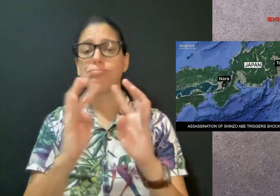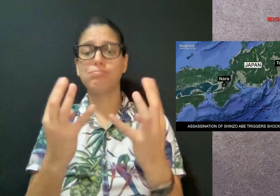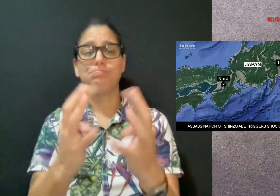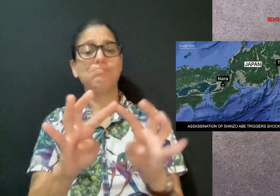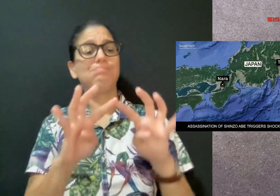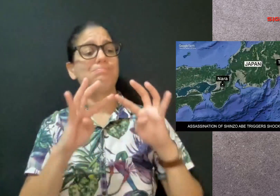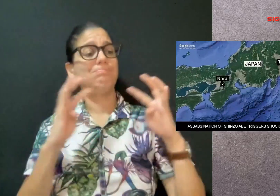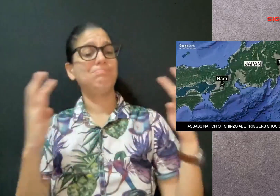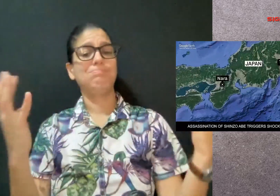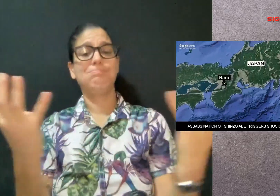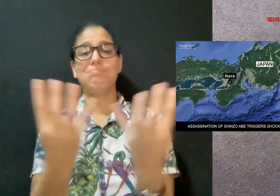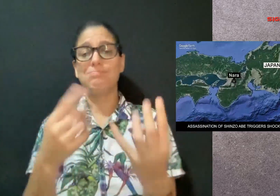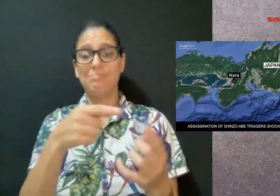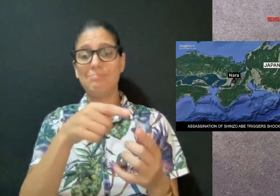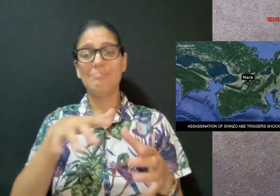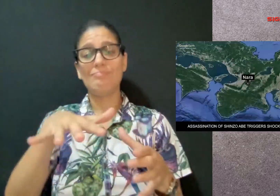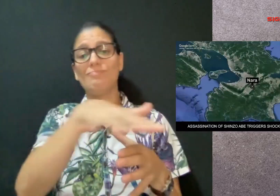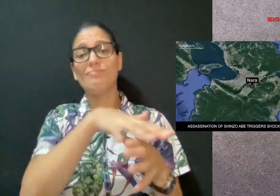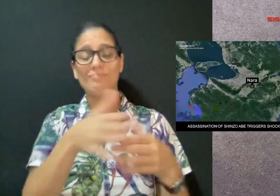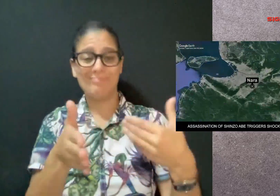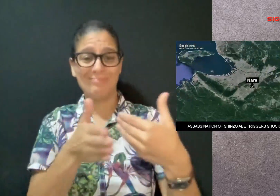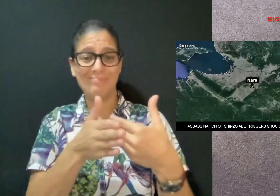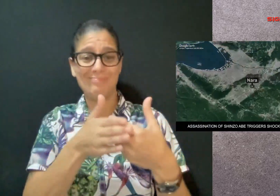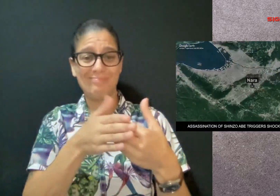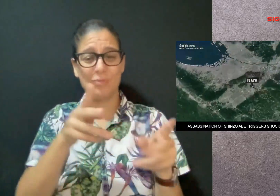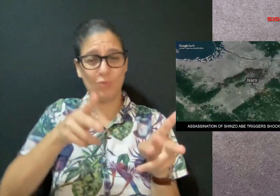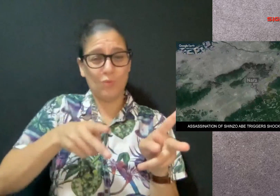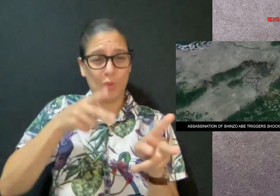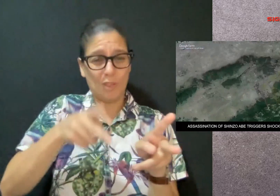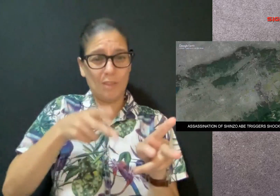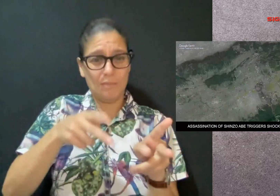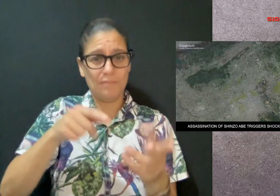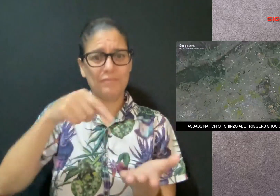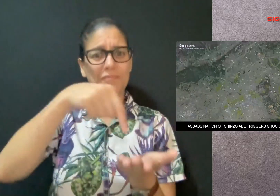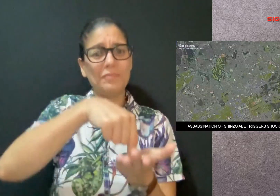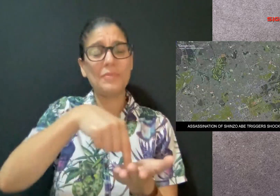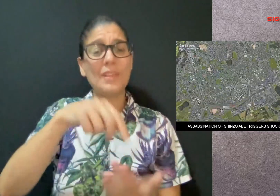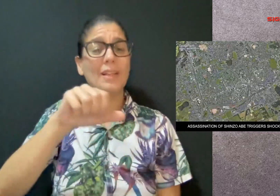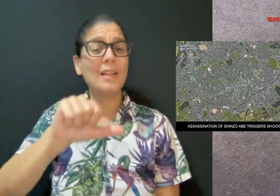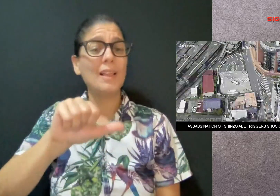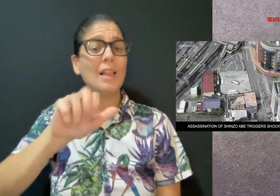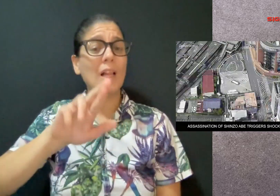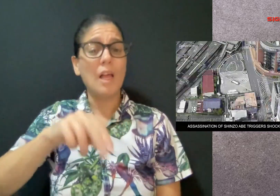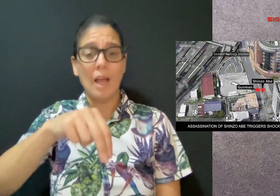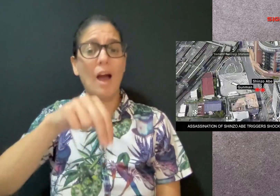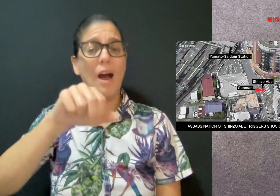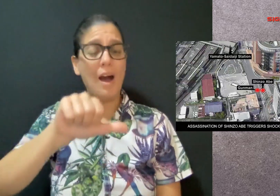Abe was speaking at a campaign rally near a train station in the city of Nara